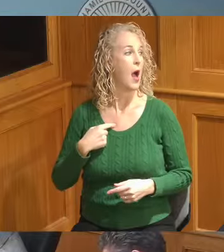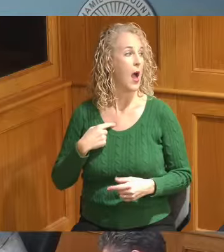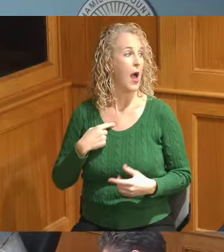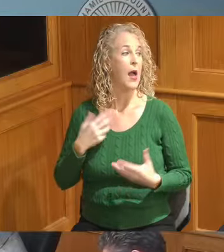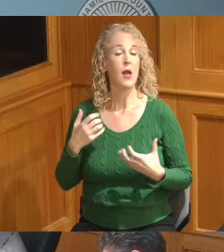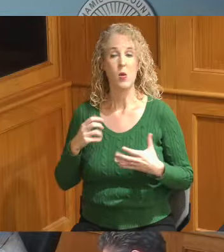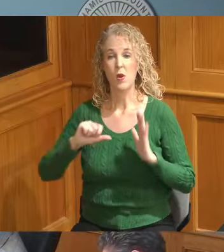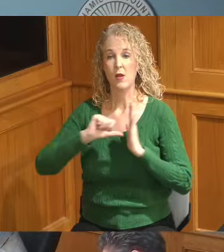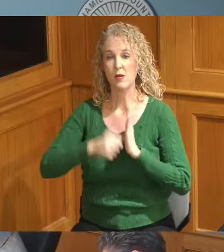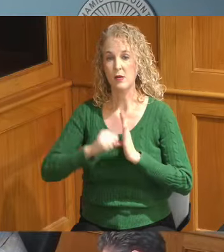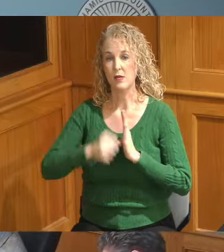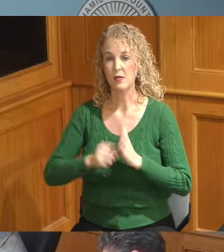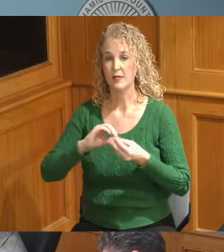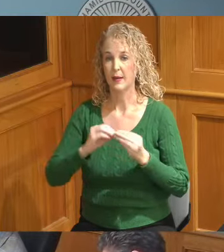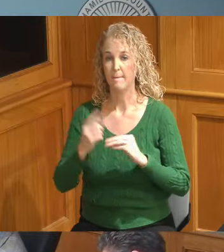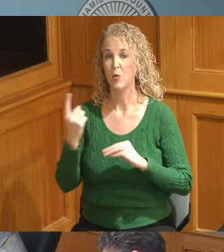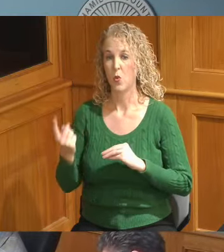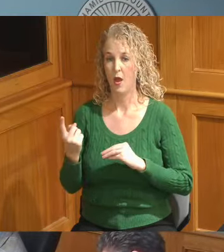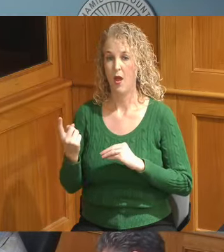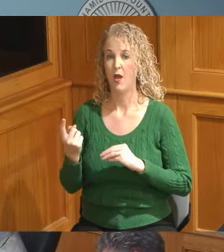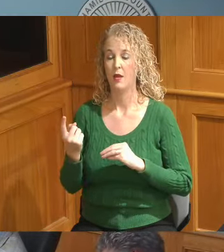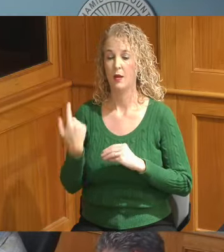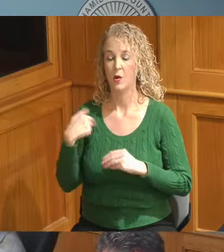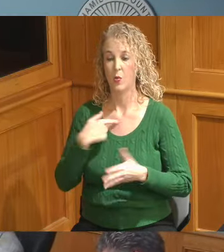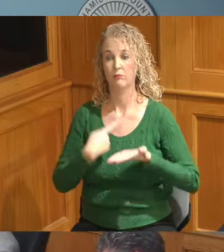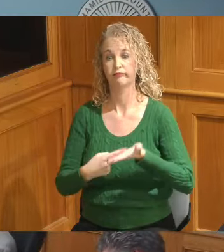to highlight by leave number one, we've talked about this. We've heard a lot of public comment